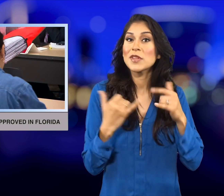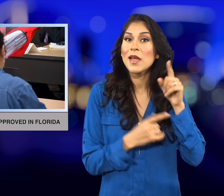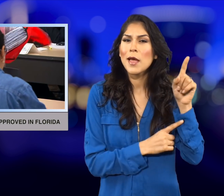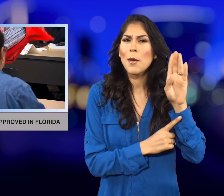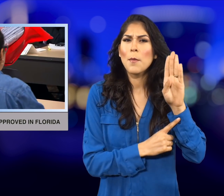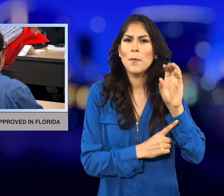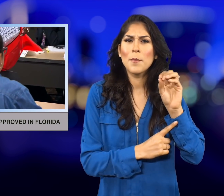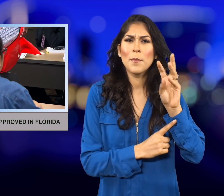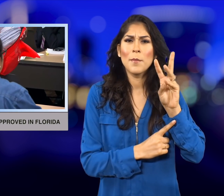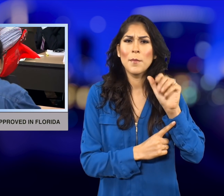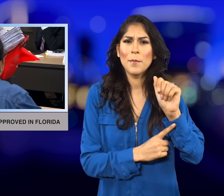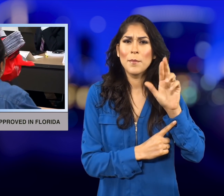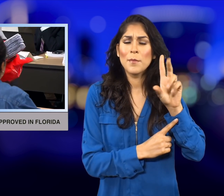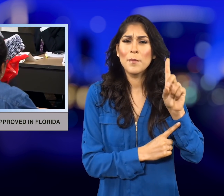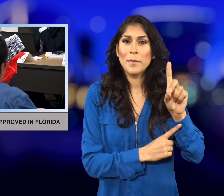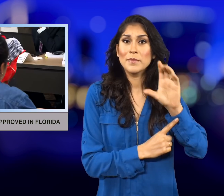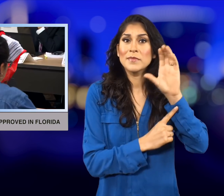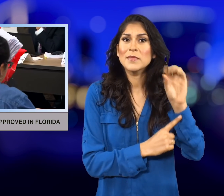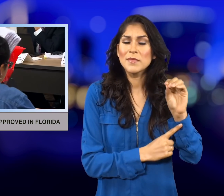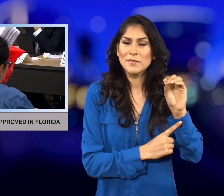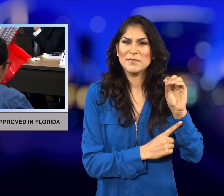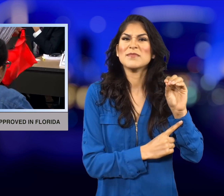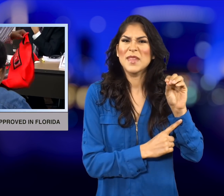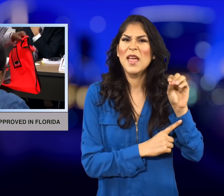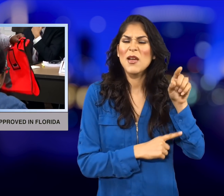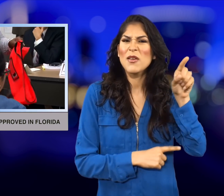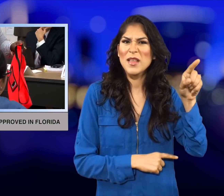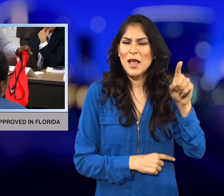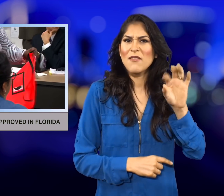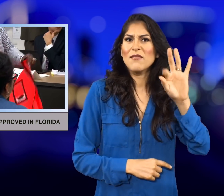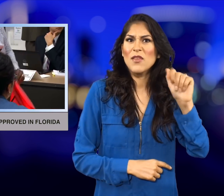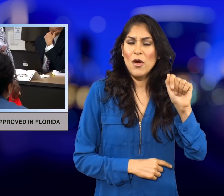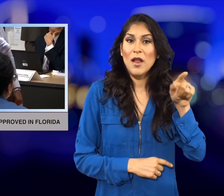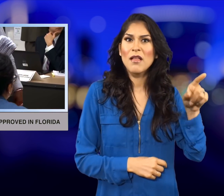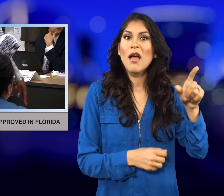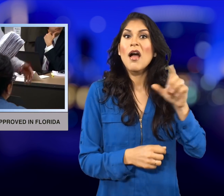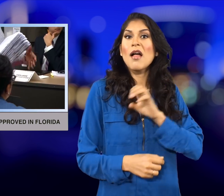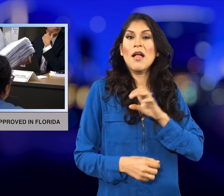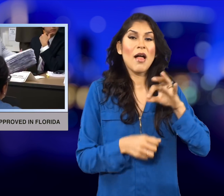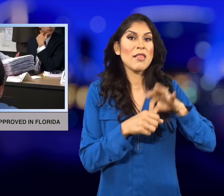Today, the Broward County election Board approved a motion